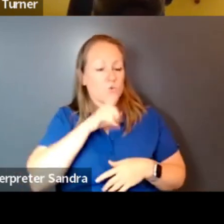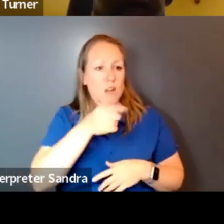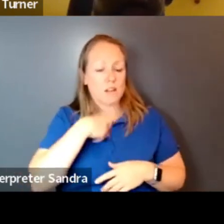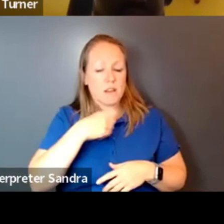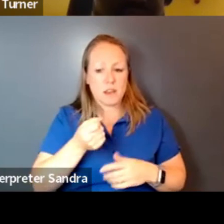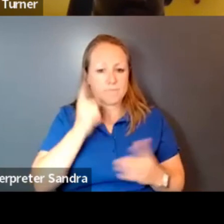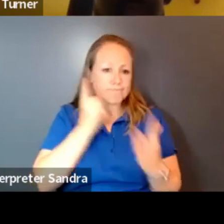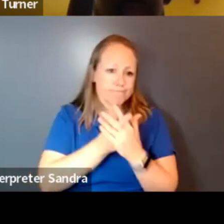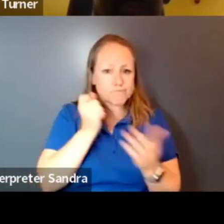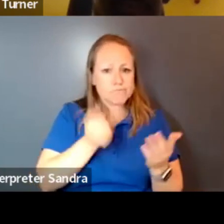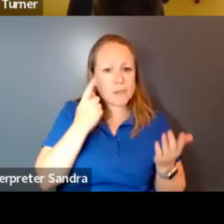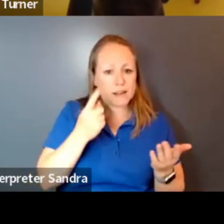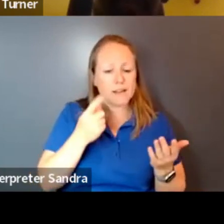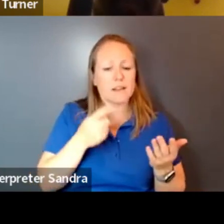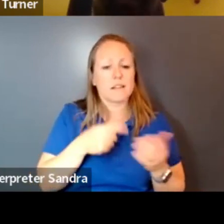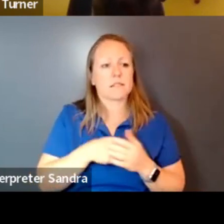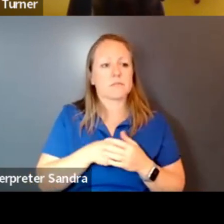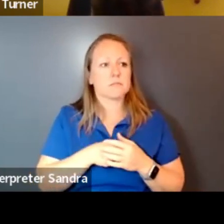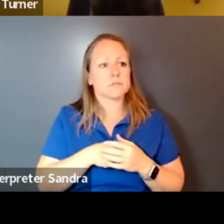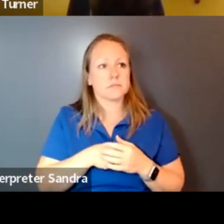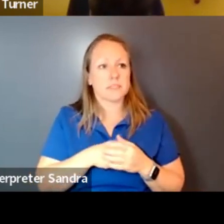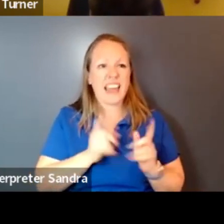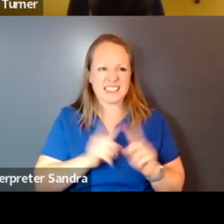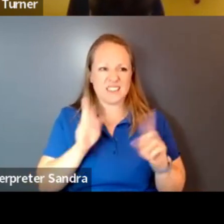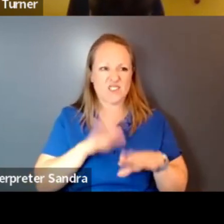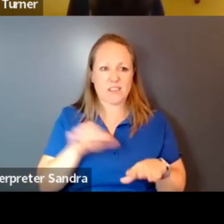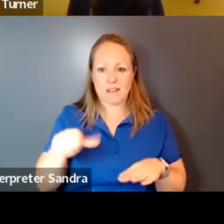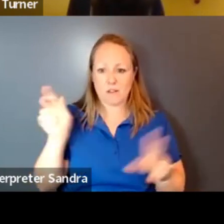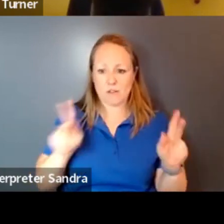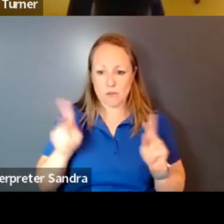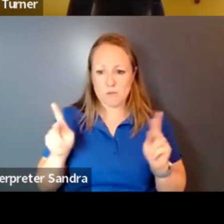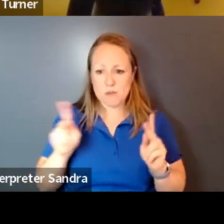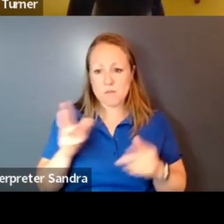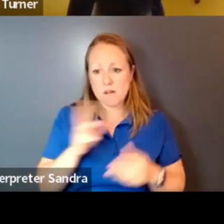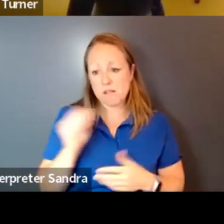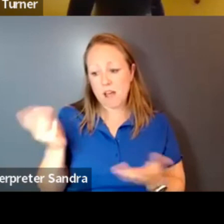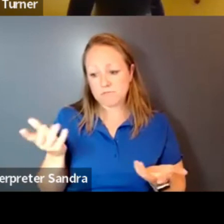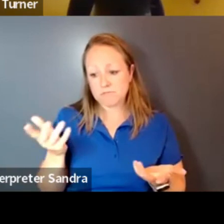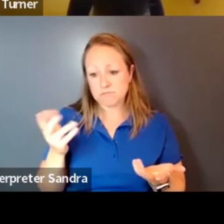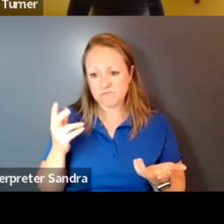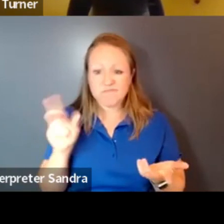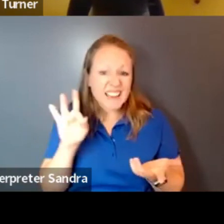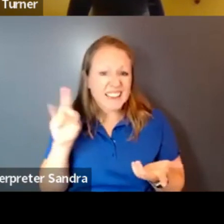know, you're just you get it on such a different level than anyone else would. And I, you know, I did, obviously, and so I